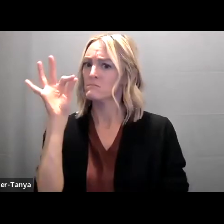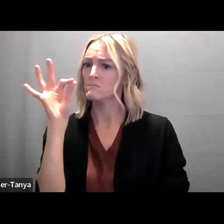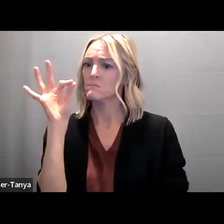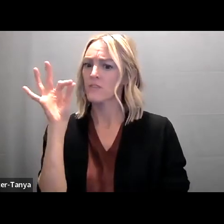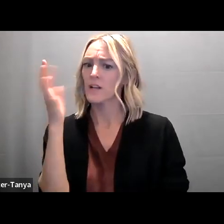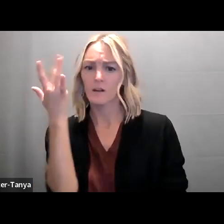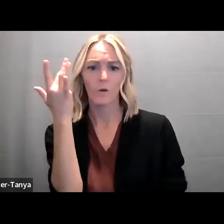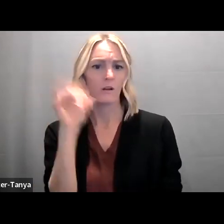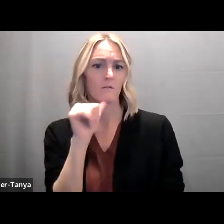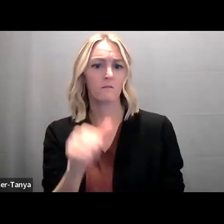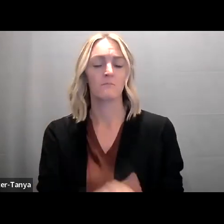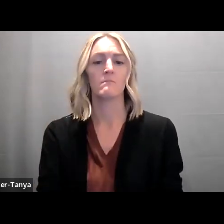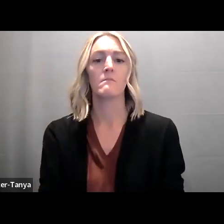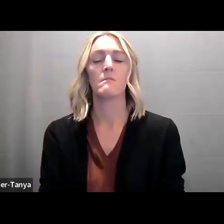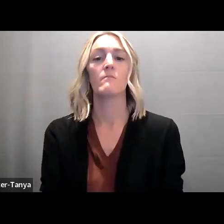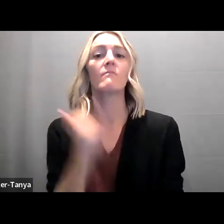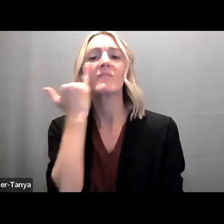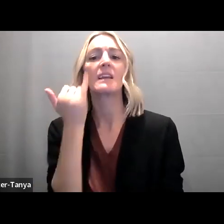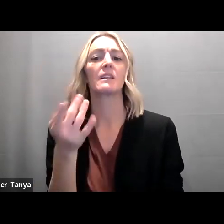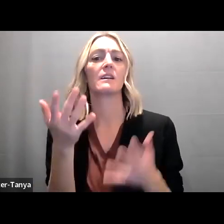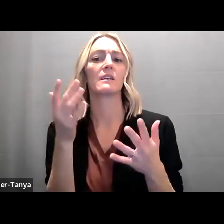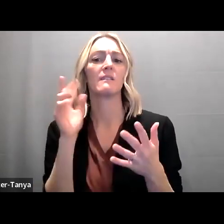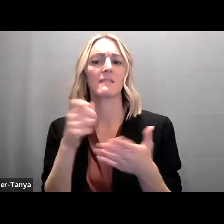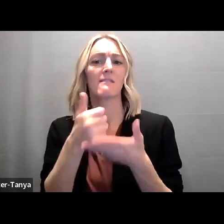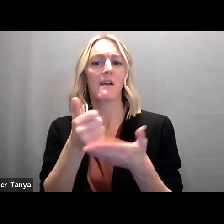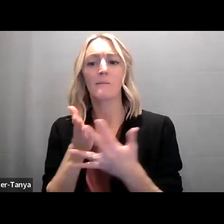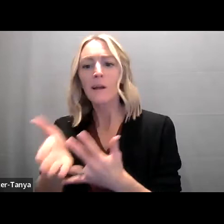I think if you're wanting to know how to navigate that and Kate touched on this a little bit